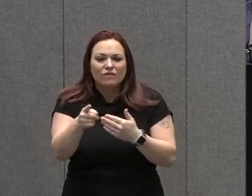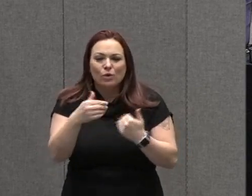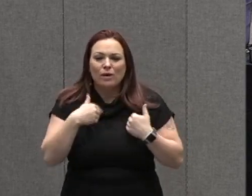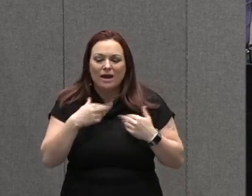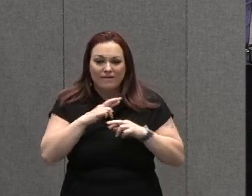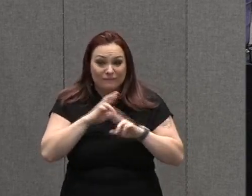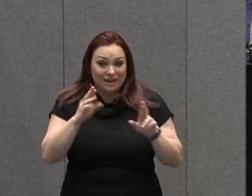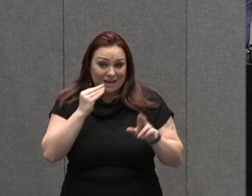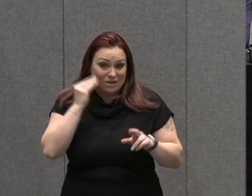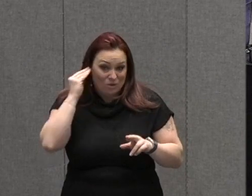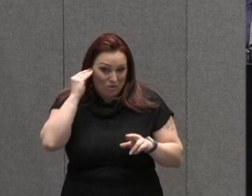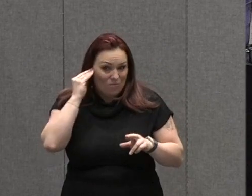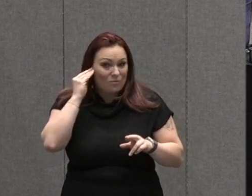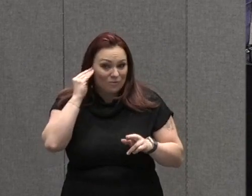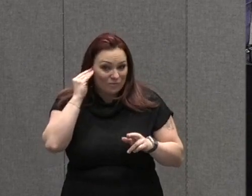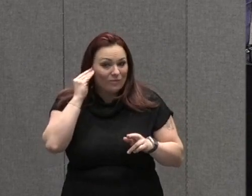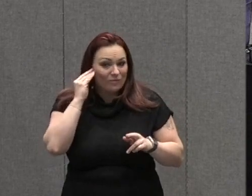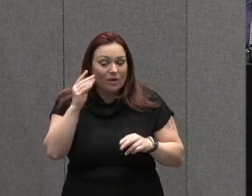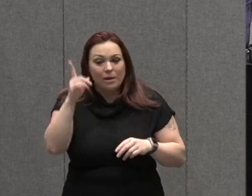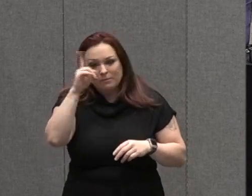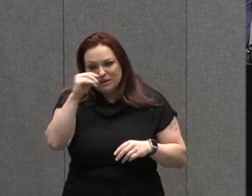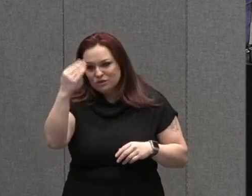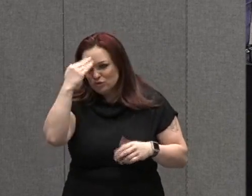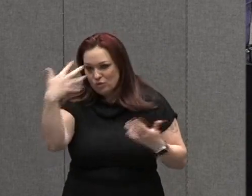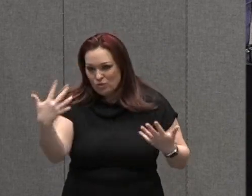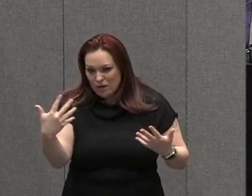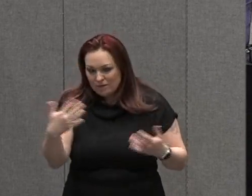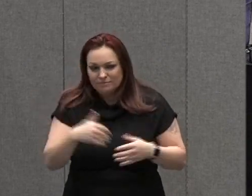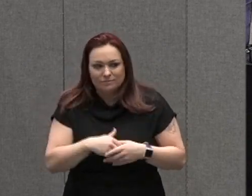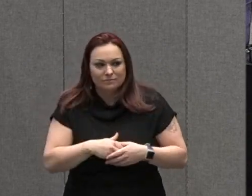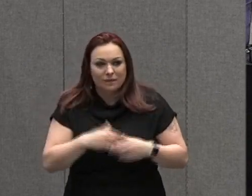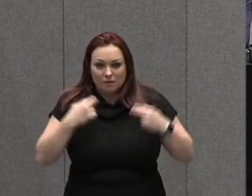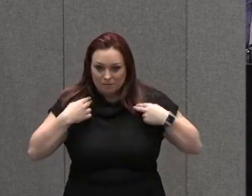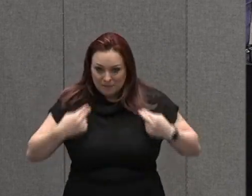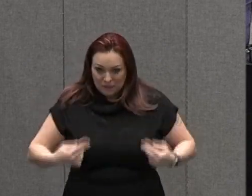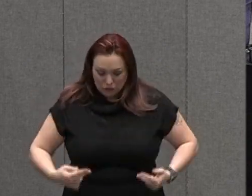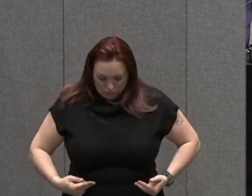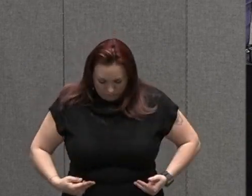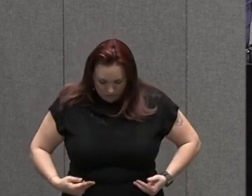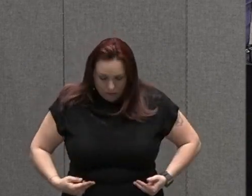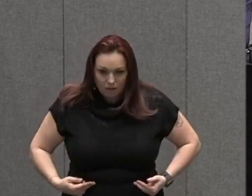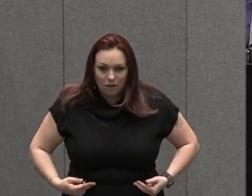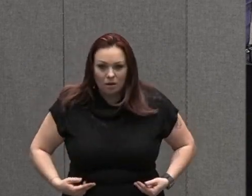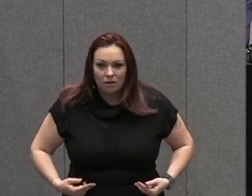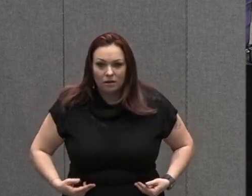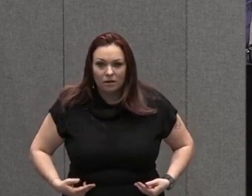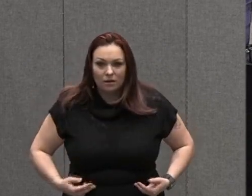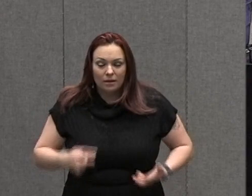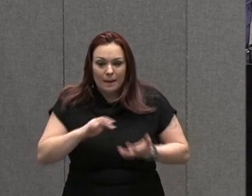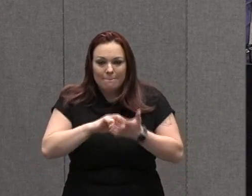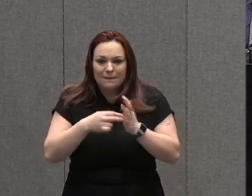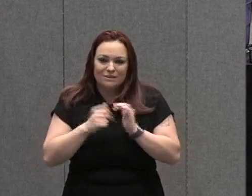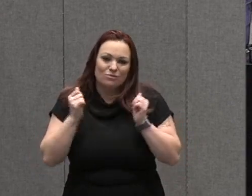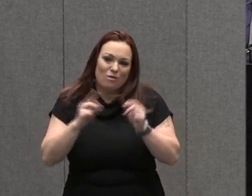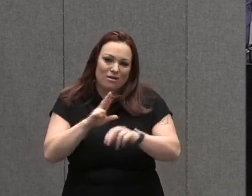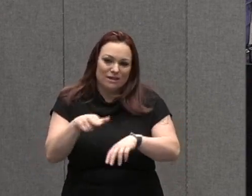Yes whatever you have. Because you know what, being human means we are all naturally musical.